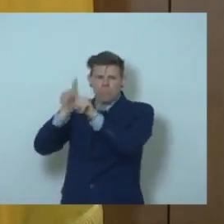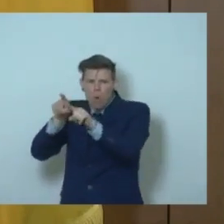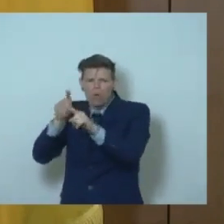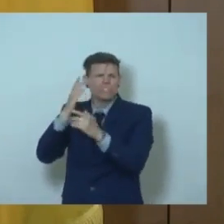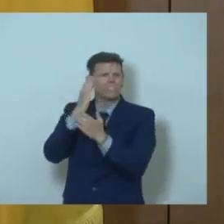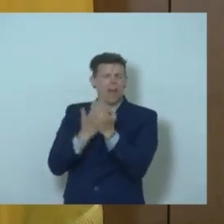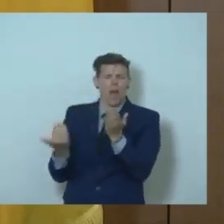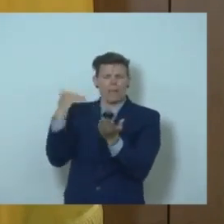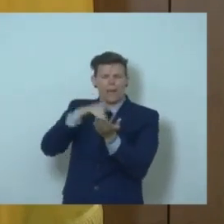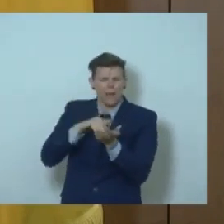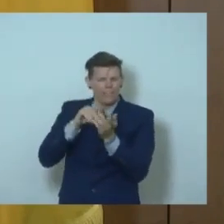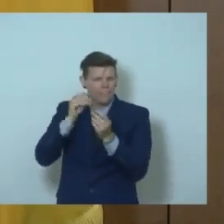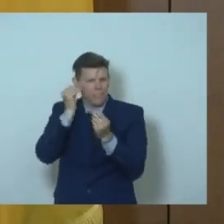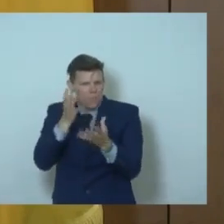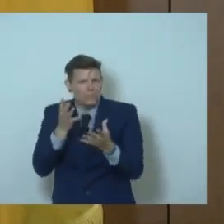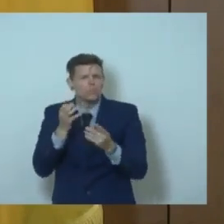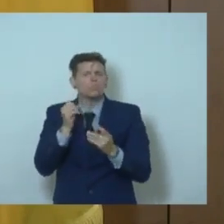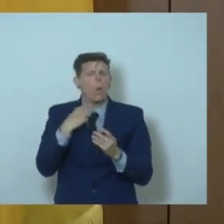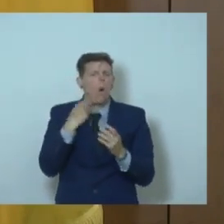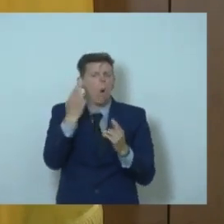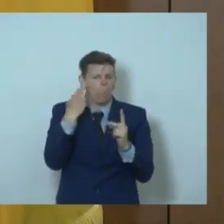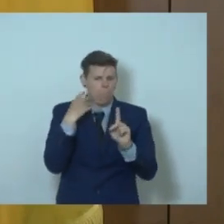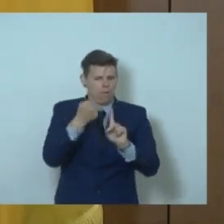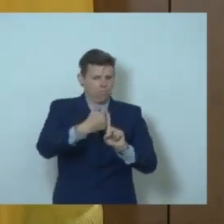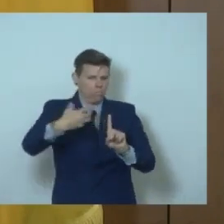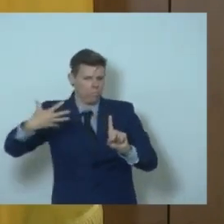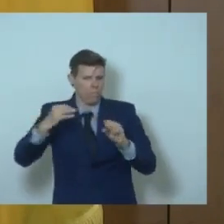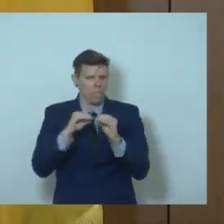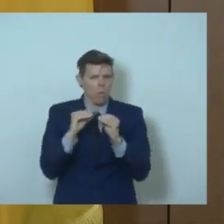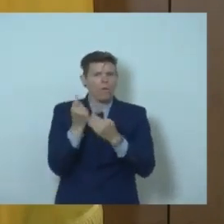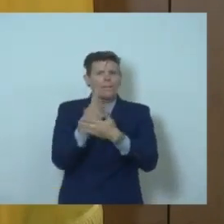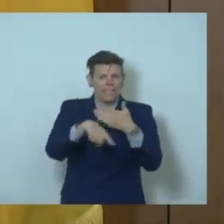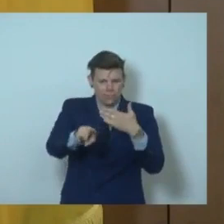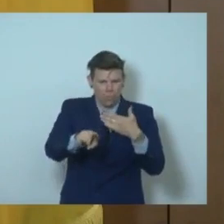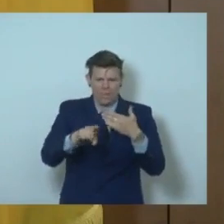I DO THINK THERE IS SOME CONFUSION STATES DON’T REPORT IN THE SAME WAY.